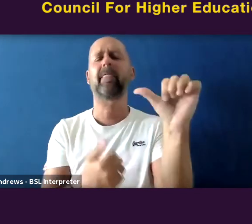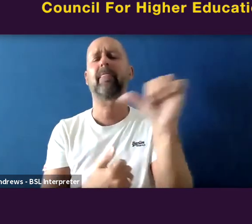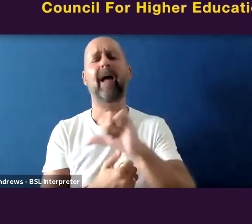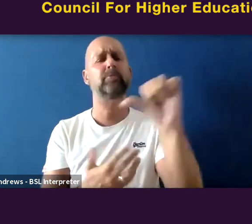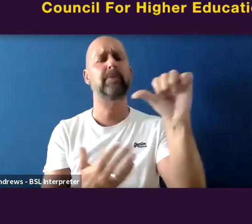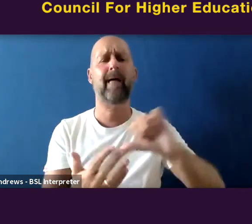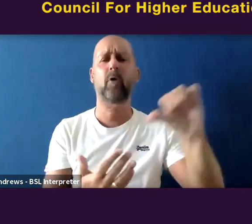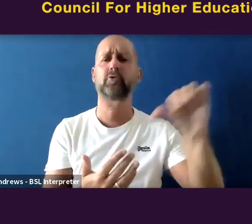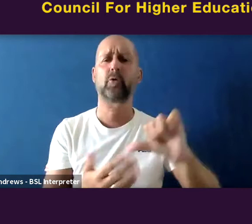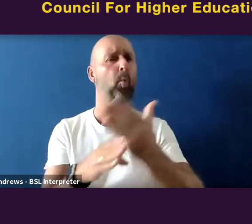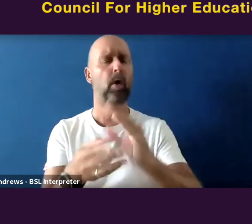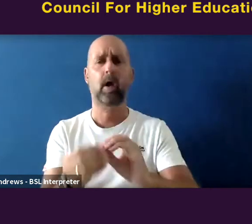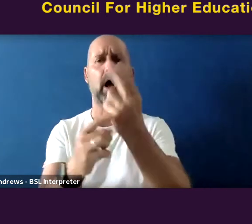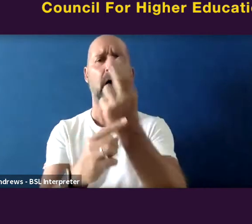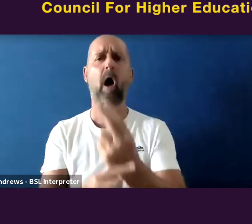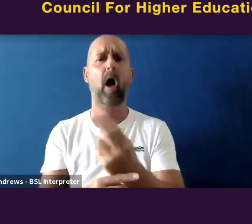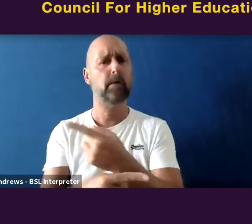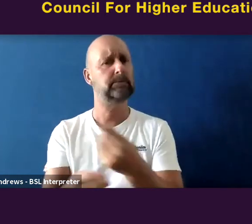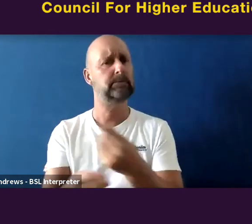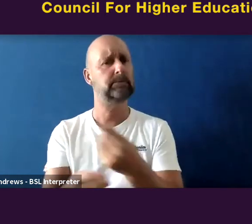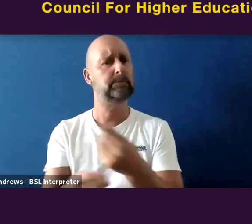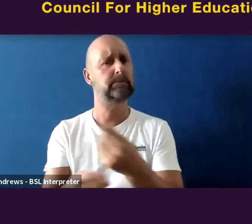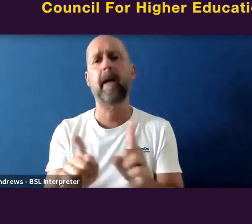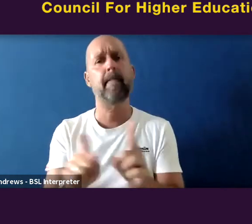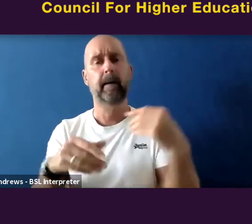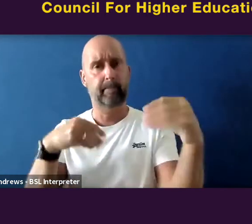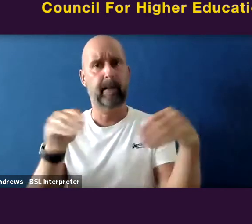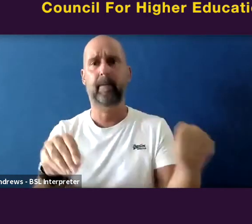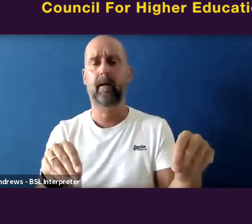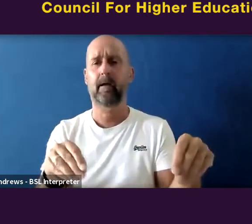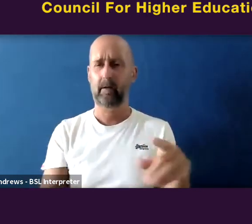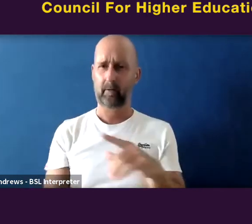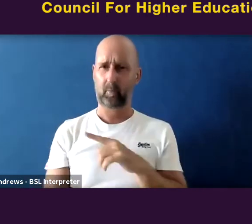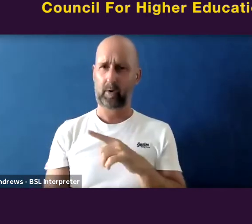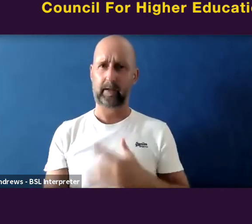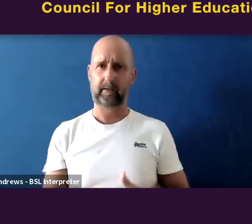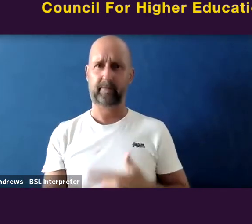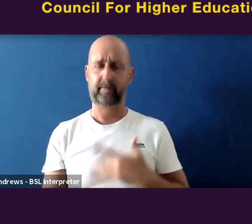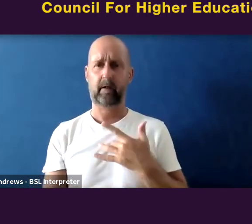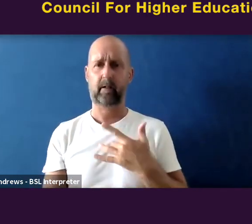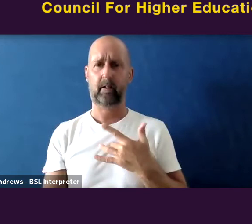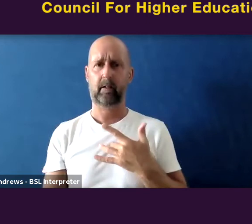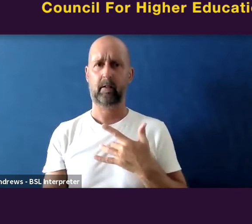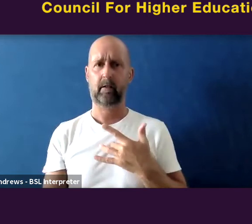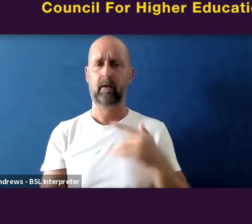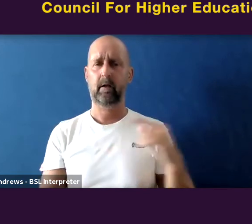the arts sector in this country. So why does it feel like a constant battle to prove our value